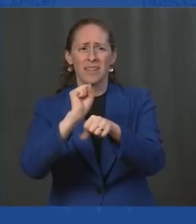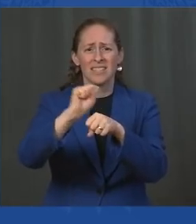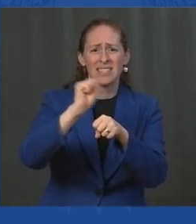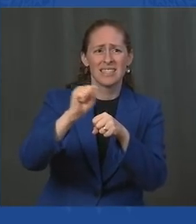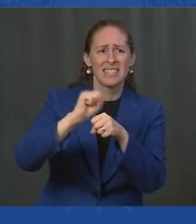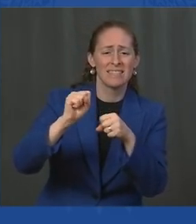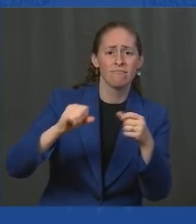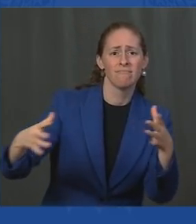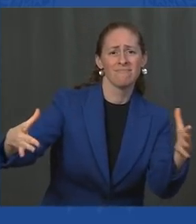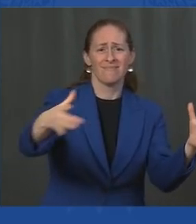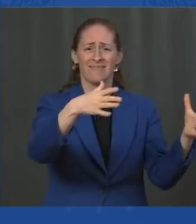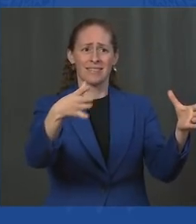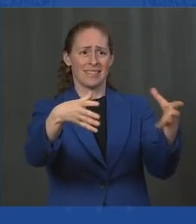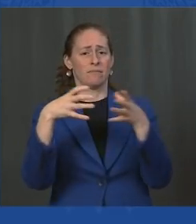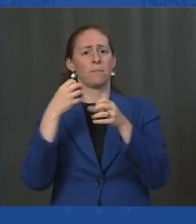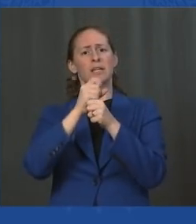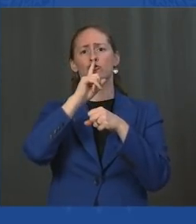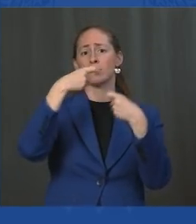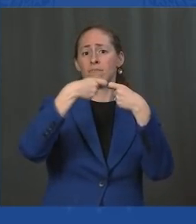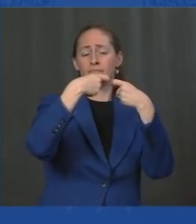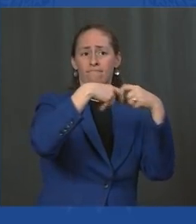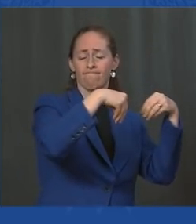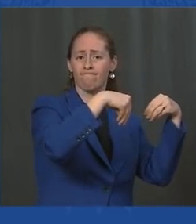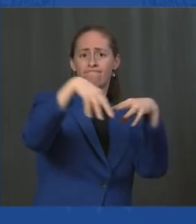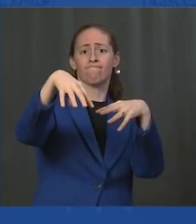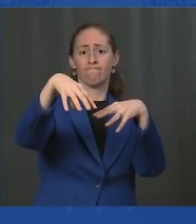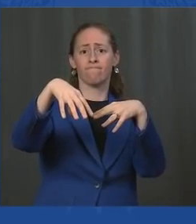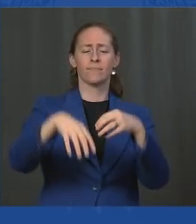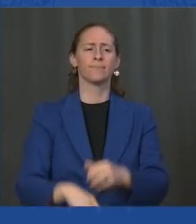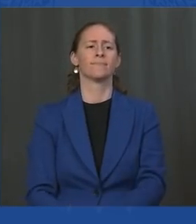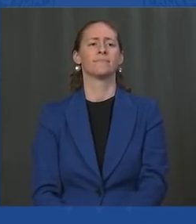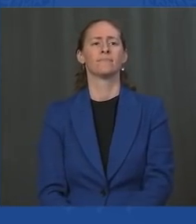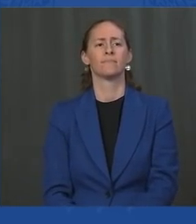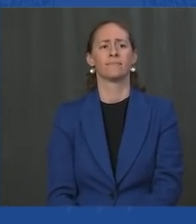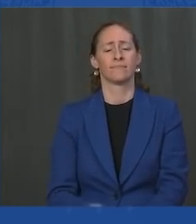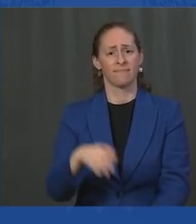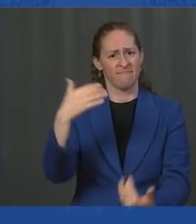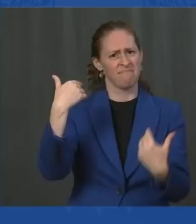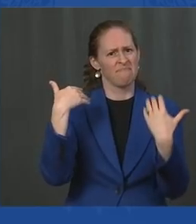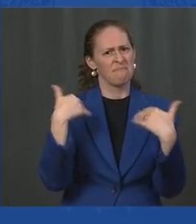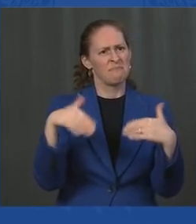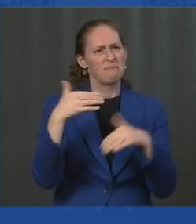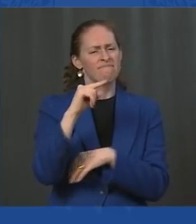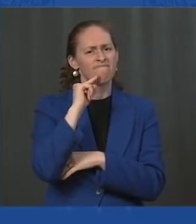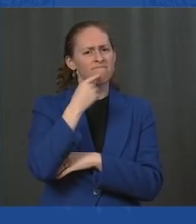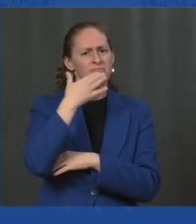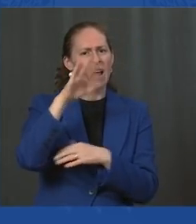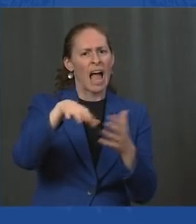There's lot of damage, and I made clear to the governors that my team at the Federal Emergency Management Agency --